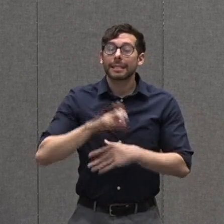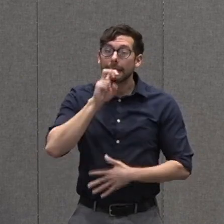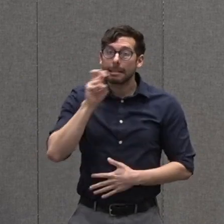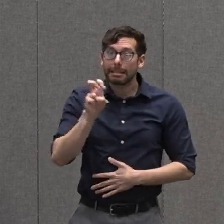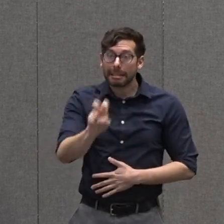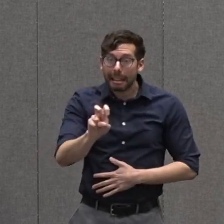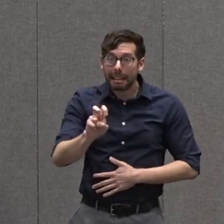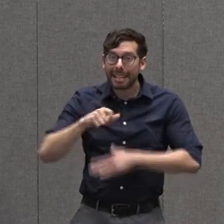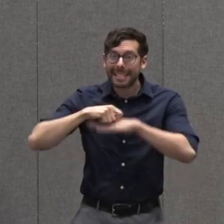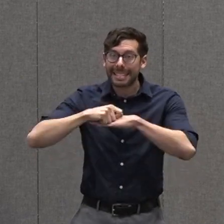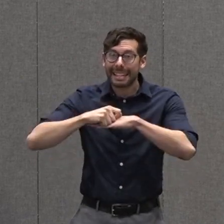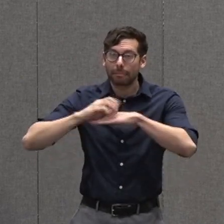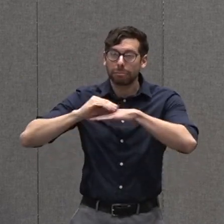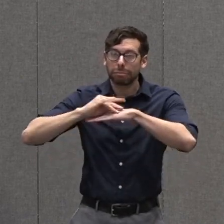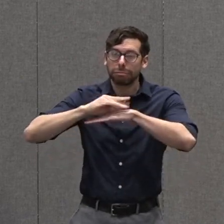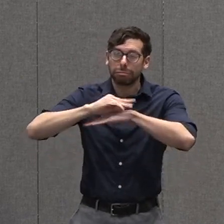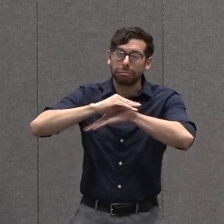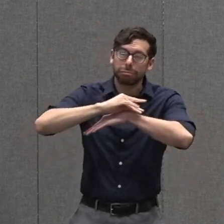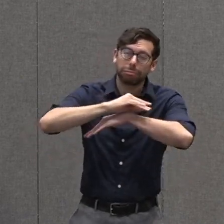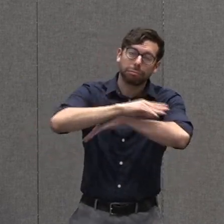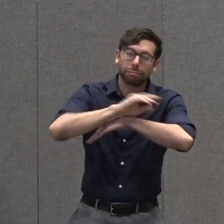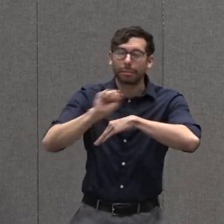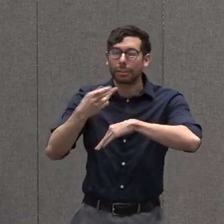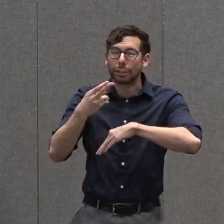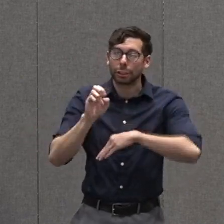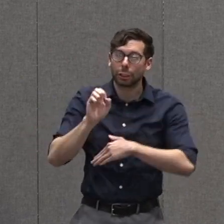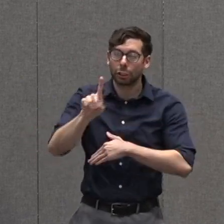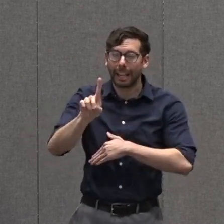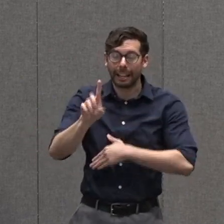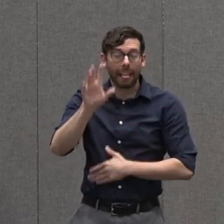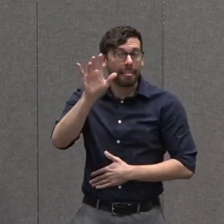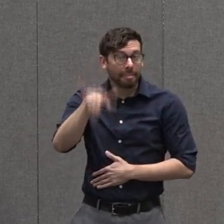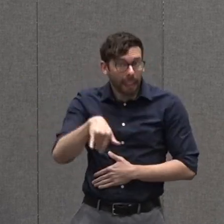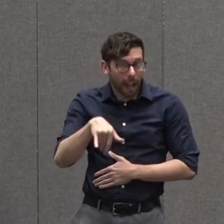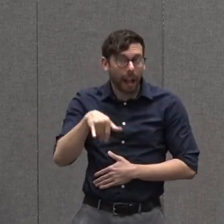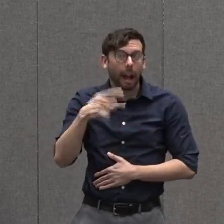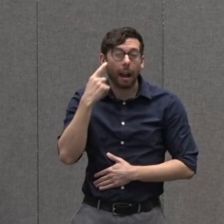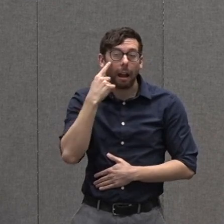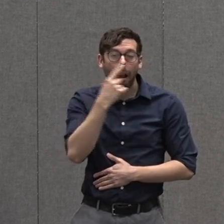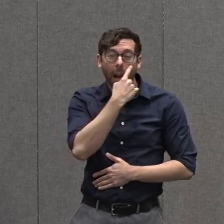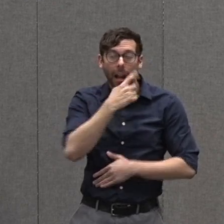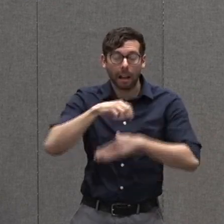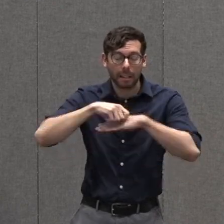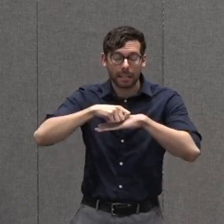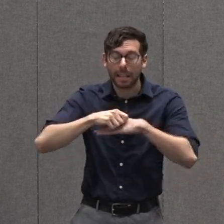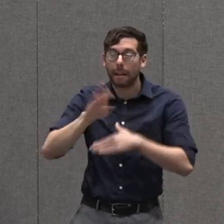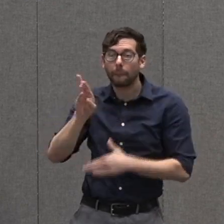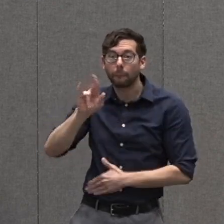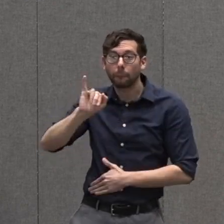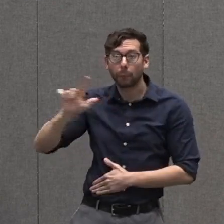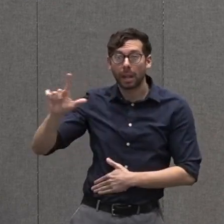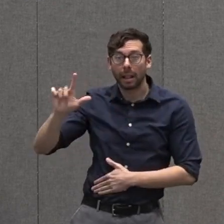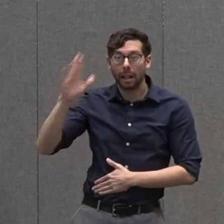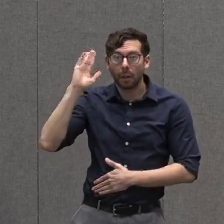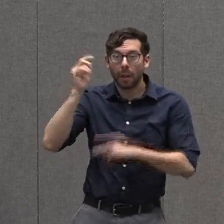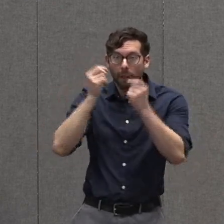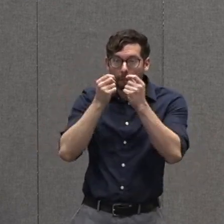that brille sheds too. So if they happen to scratch it, injure it in any way, it's okay, they'll get a new one. They'll get a new one, okay.